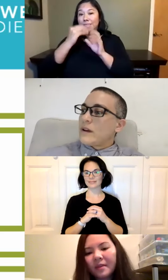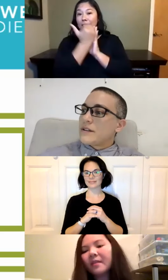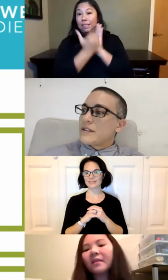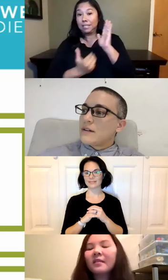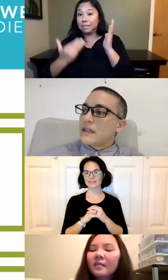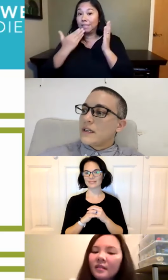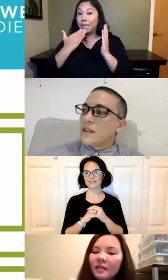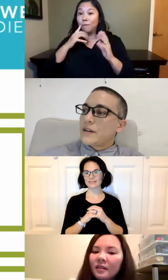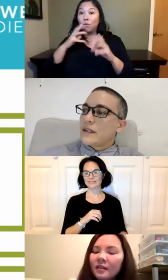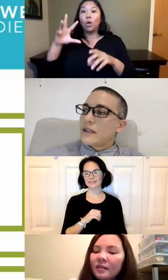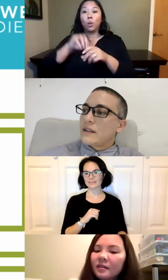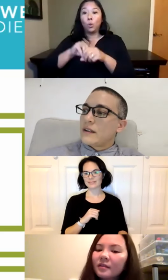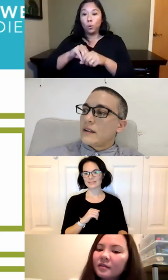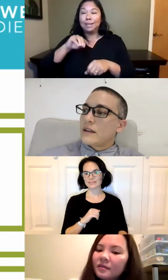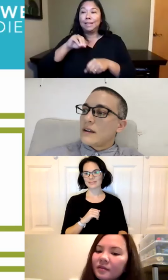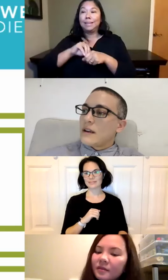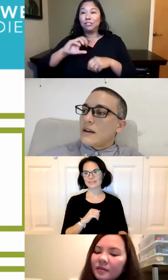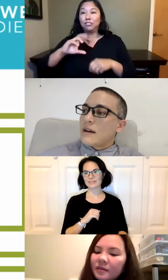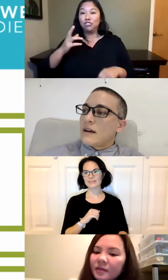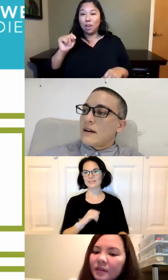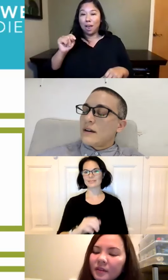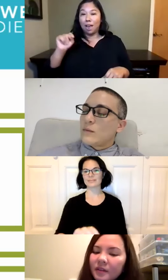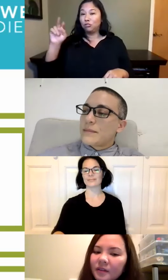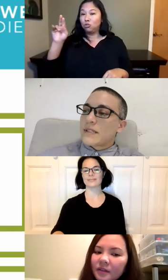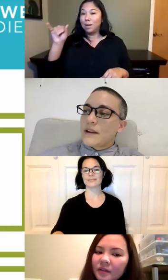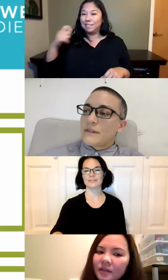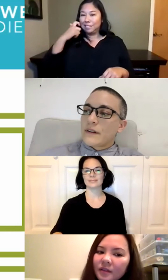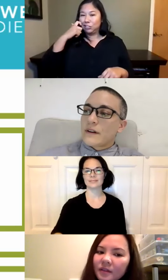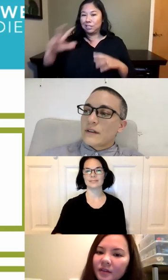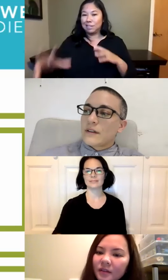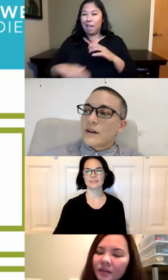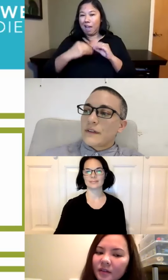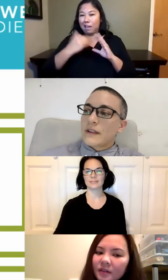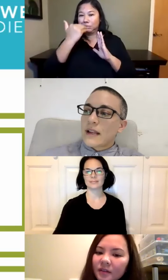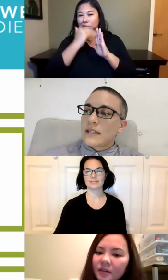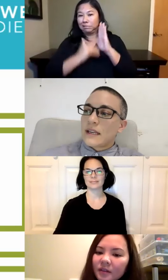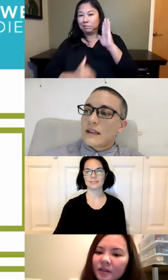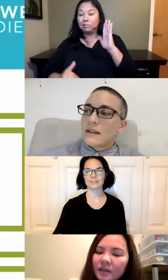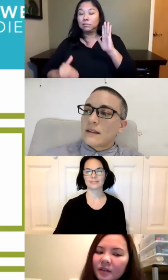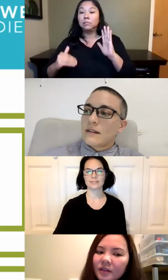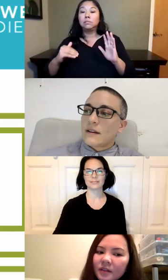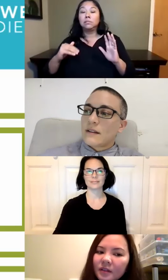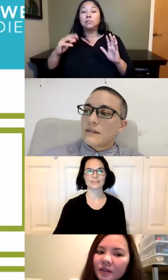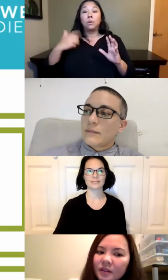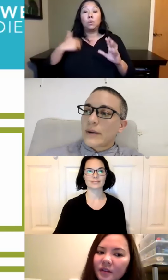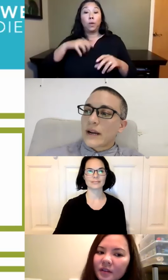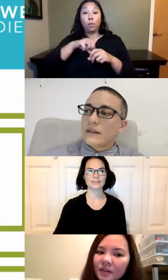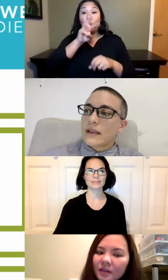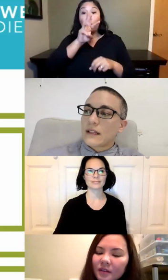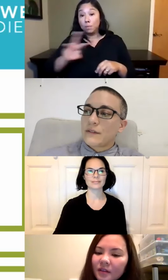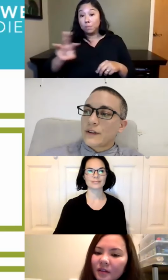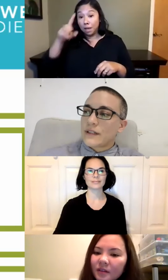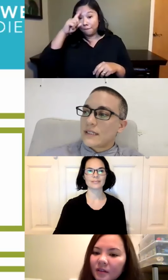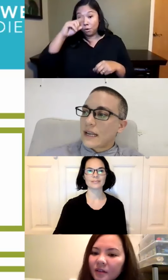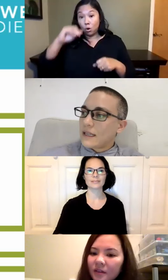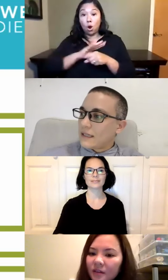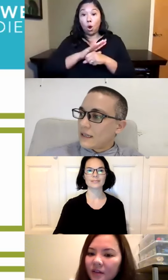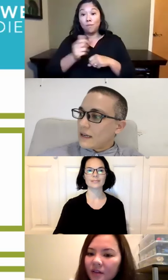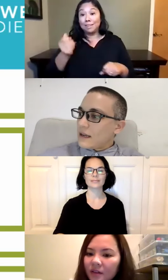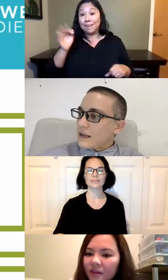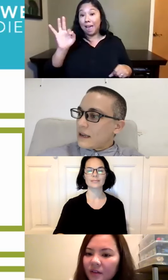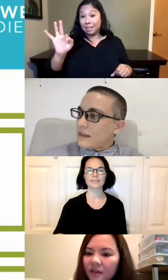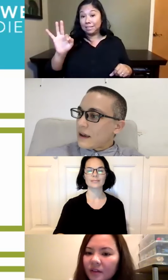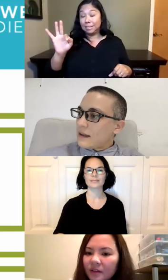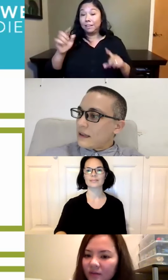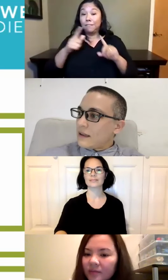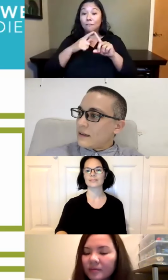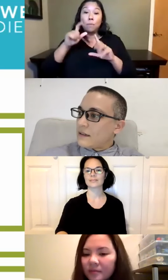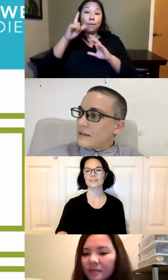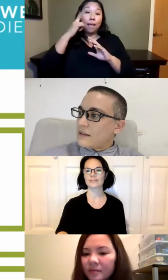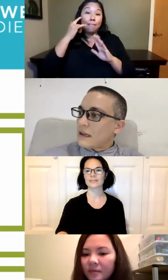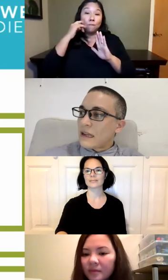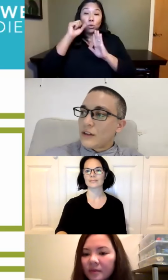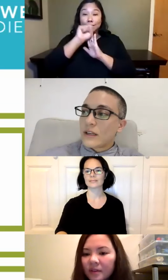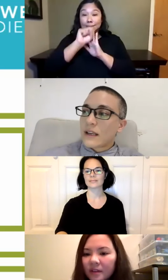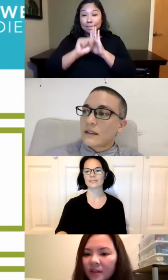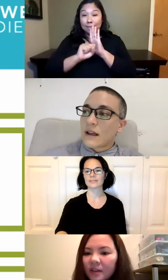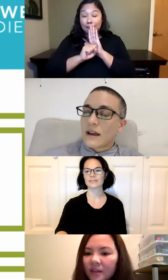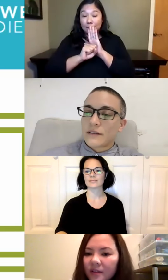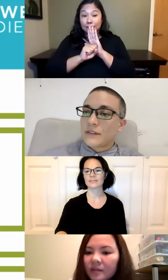We also included the website for COVID-19 by California state and you can get a lot of